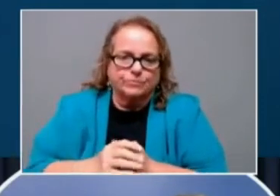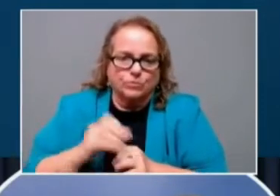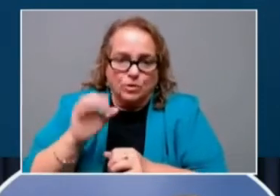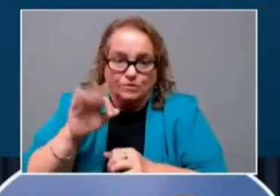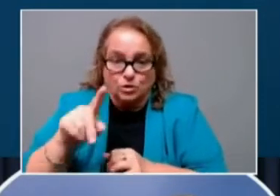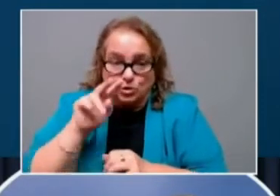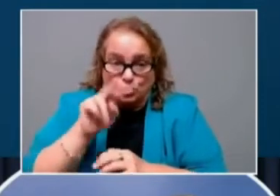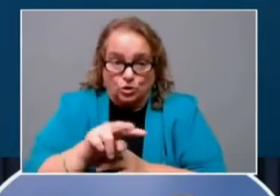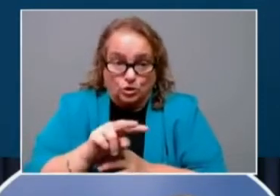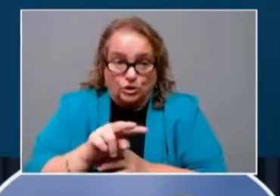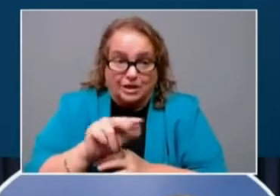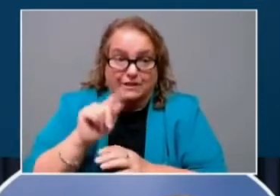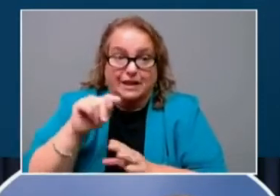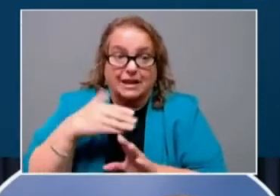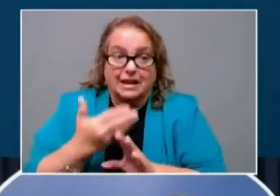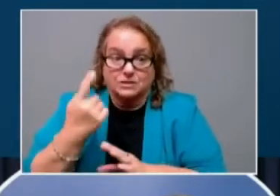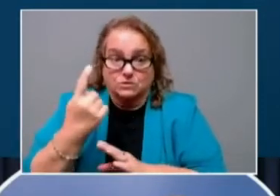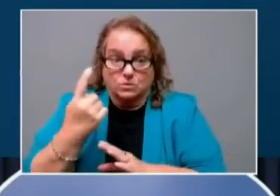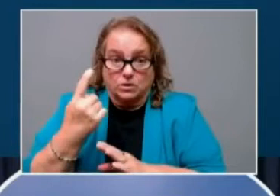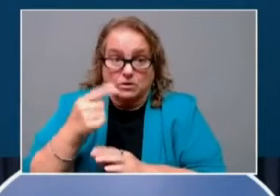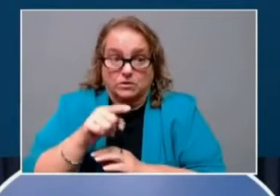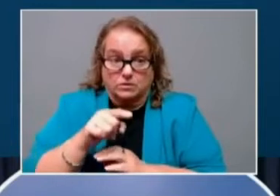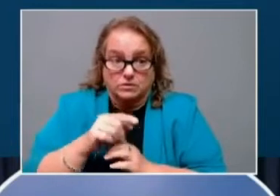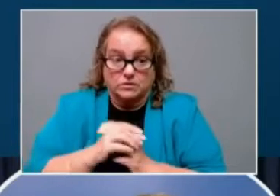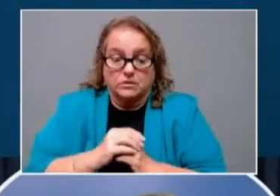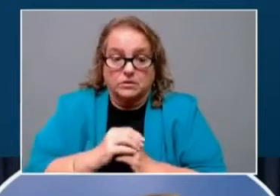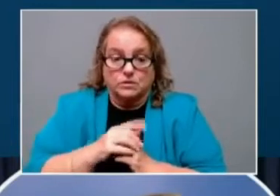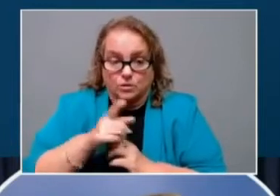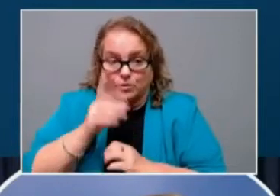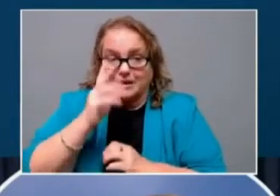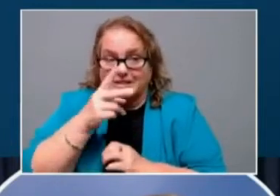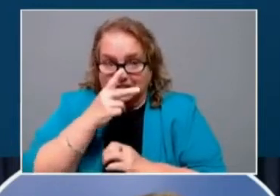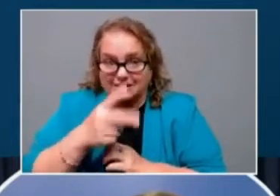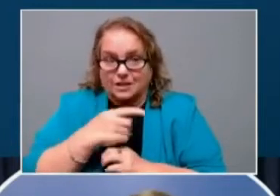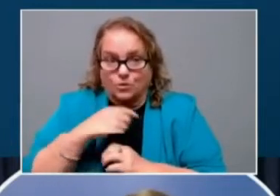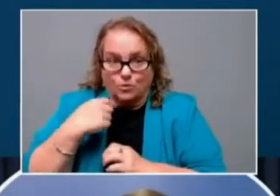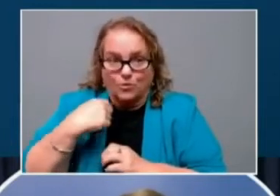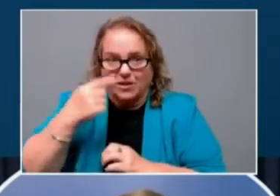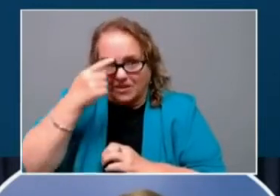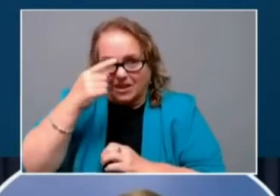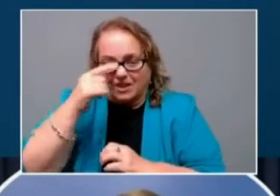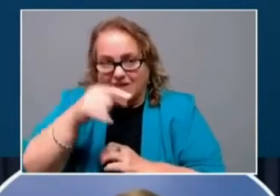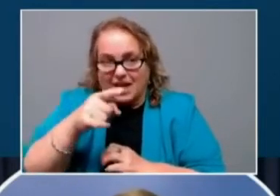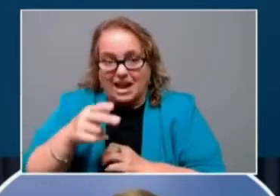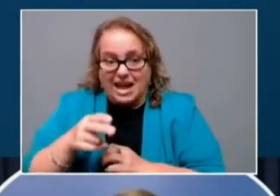next one, um you'll see that we we think that's probably more level as